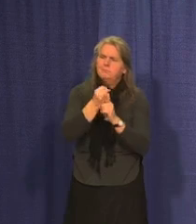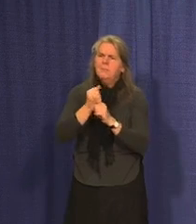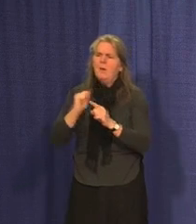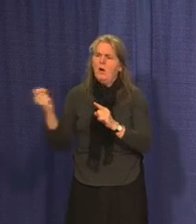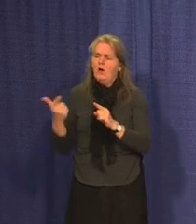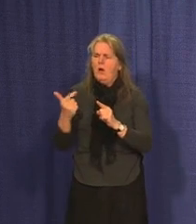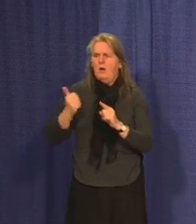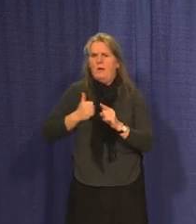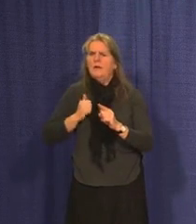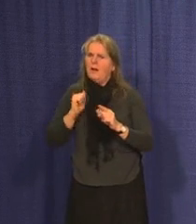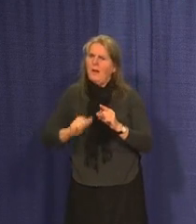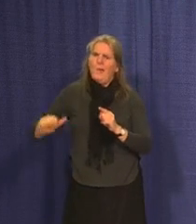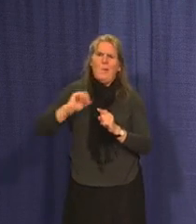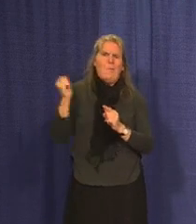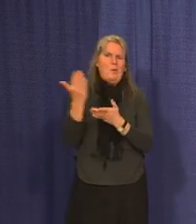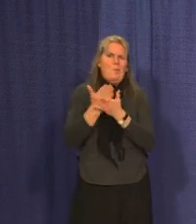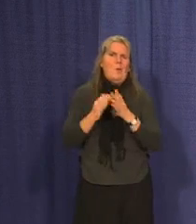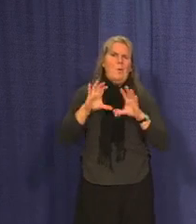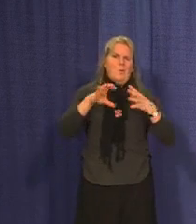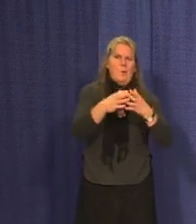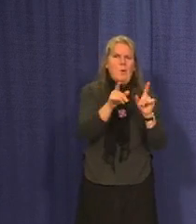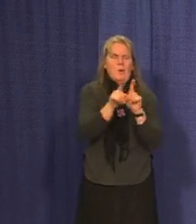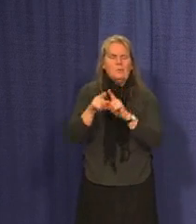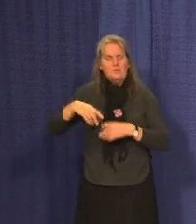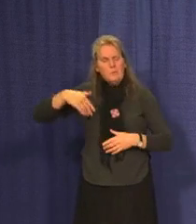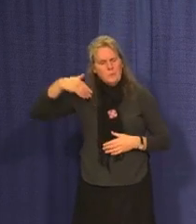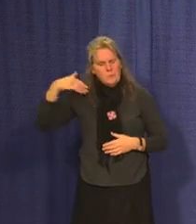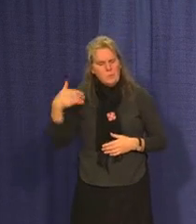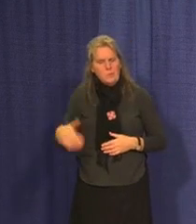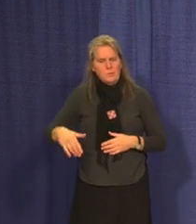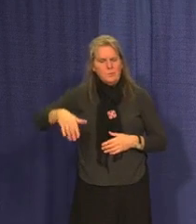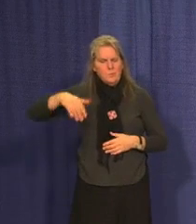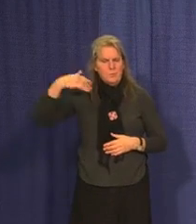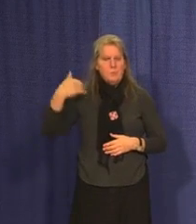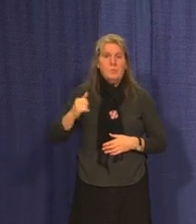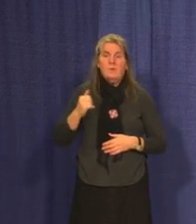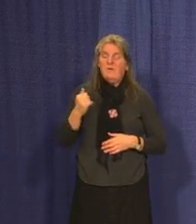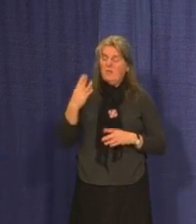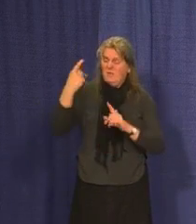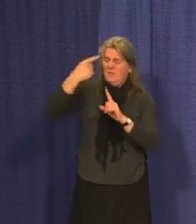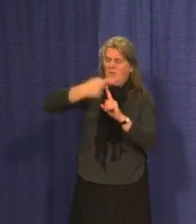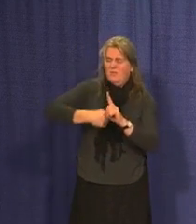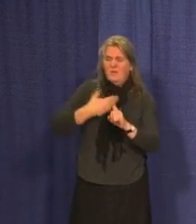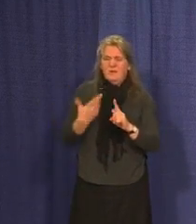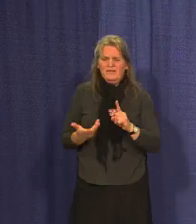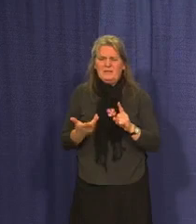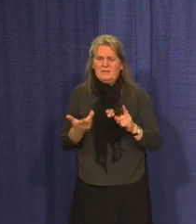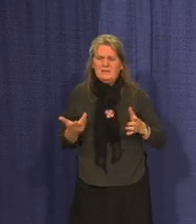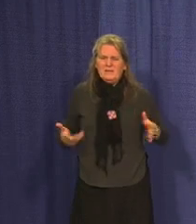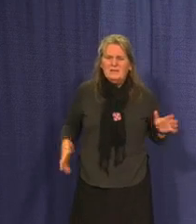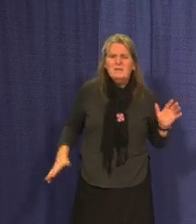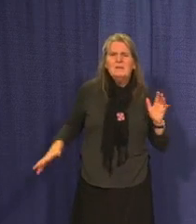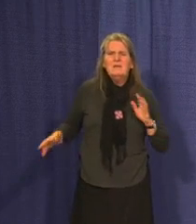facilities across the country and throughout the world. It has been a trying time which for many months has left us